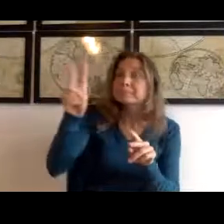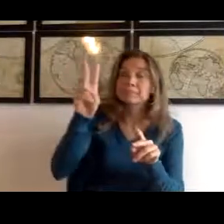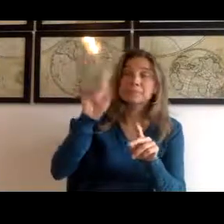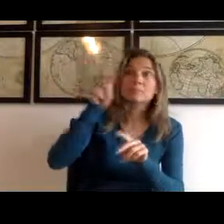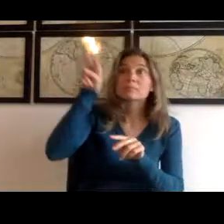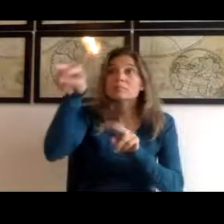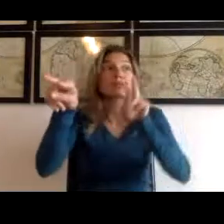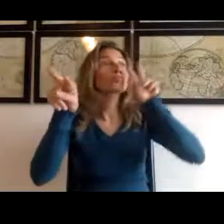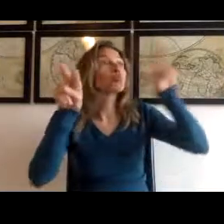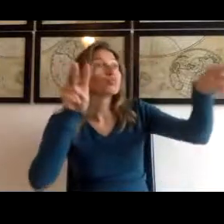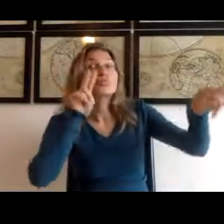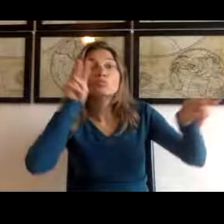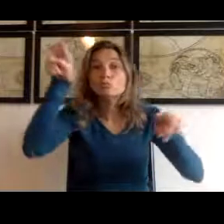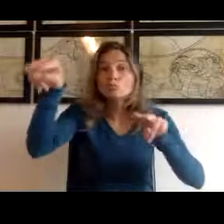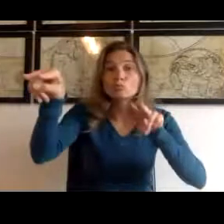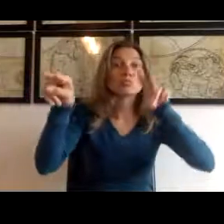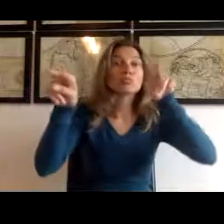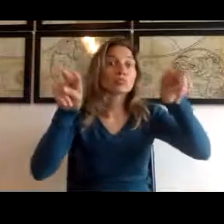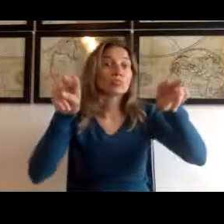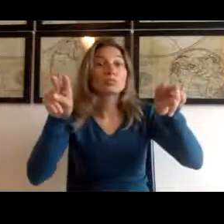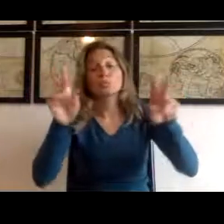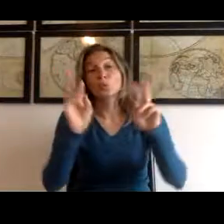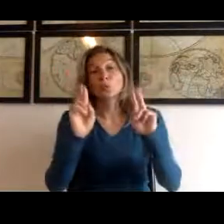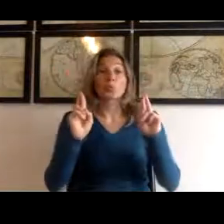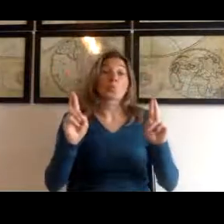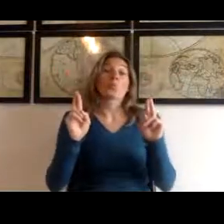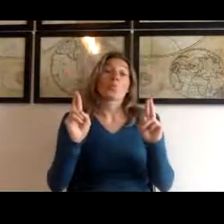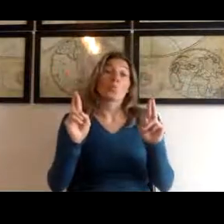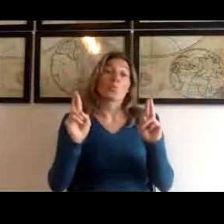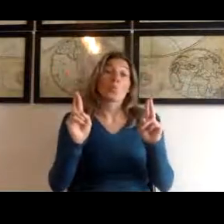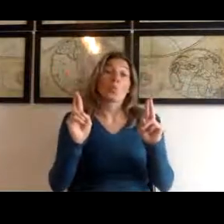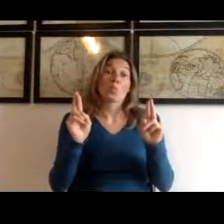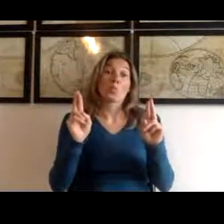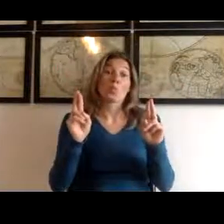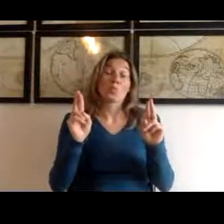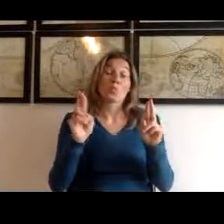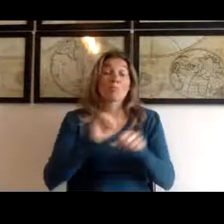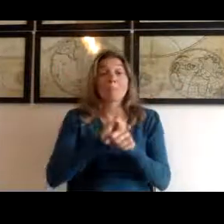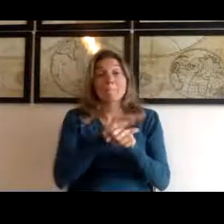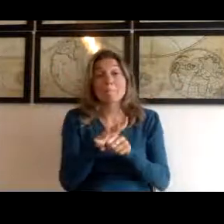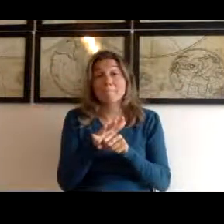And we hope that the pandemic will be under control the sooner the better.